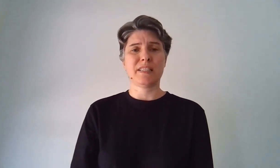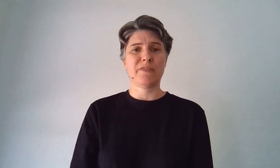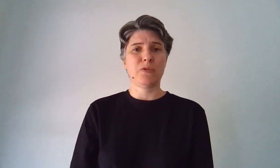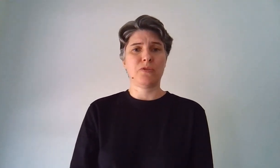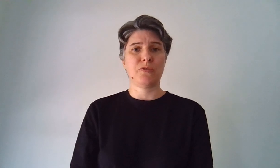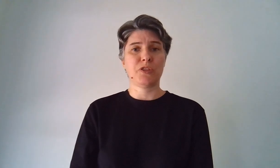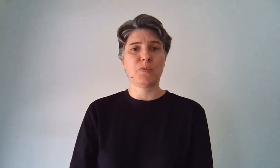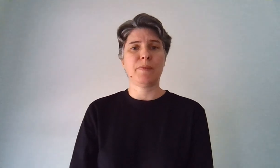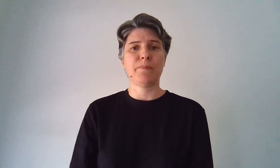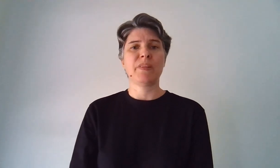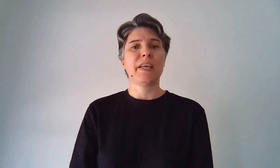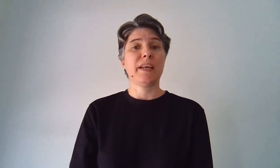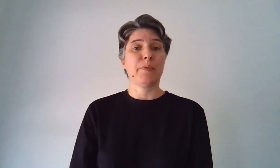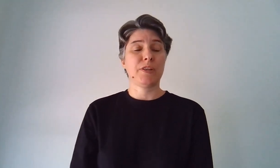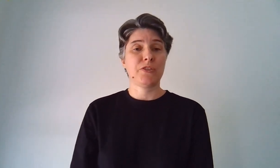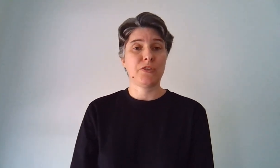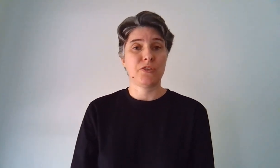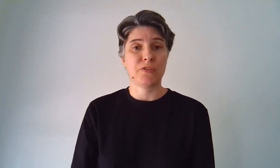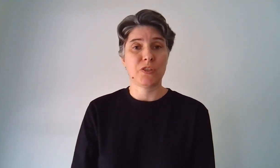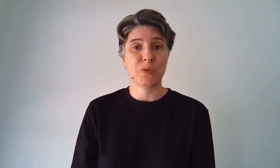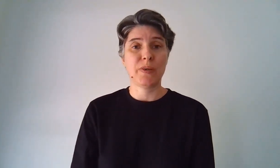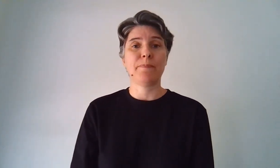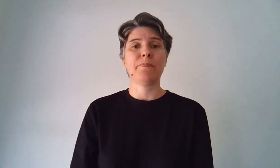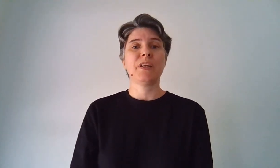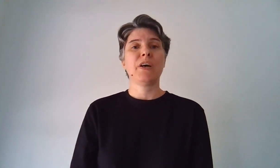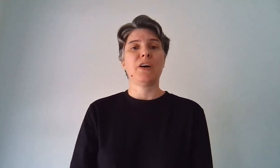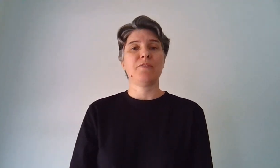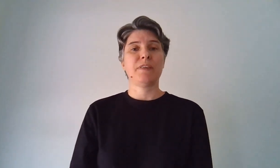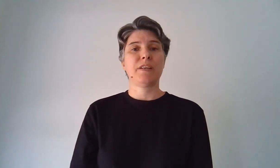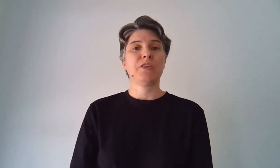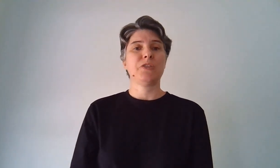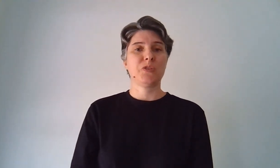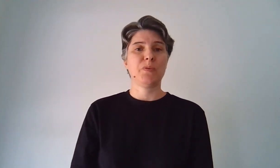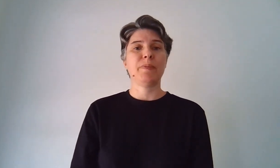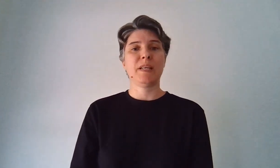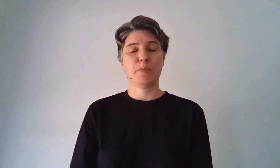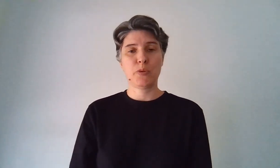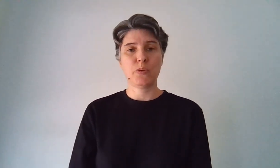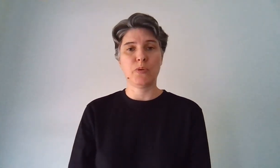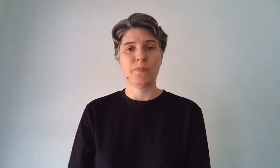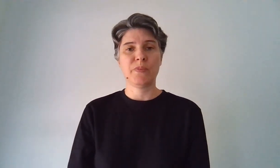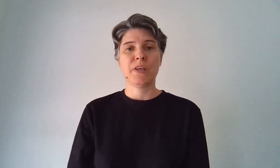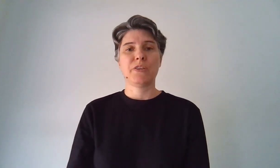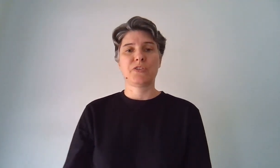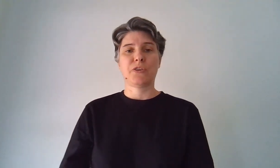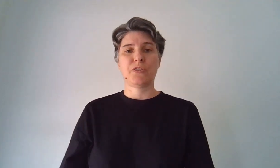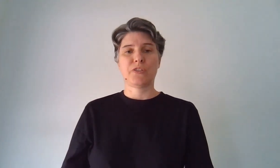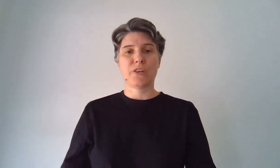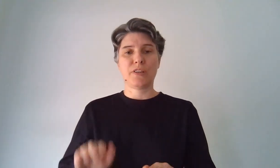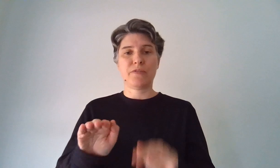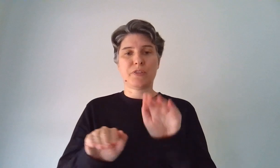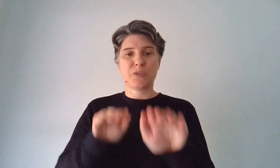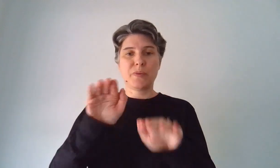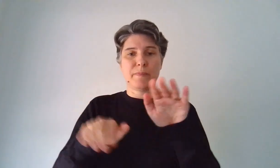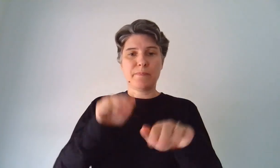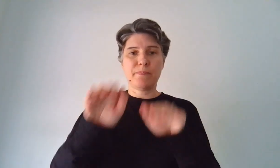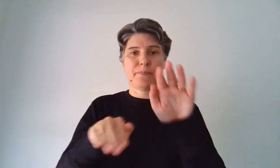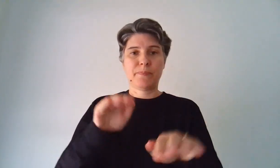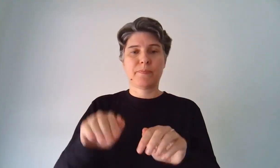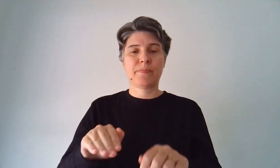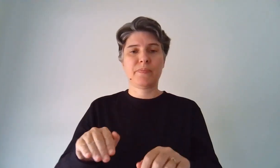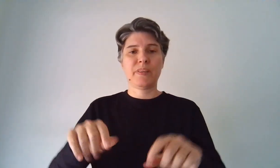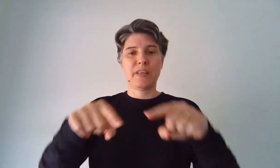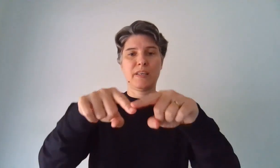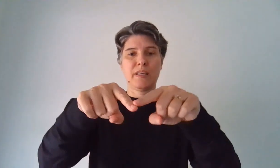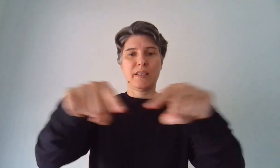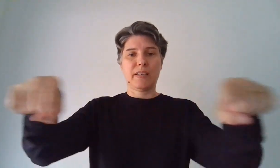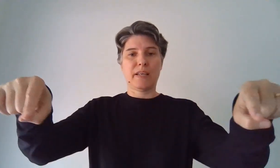let's have a look for swim". When I searched for swim, I found swimming pool. So the sign for swim